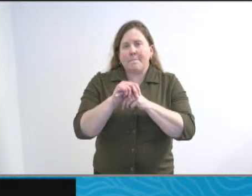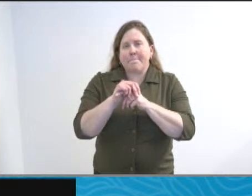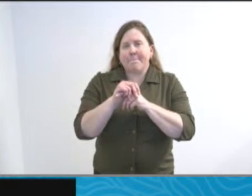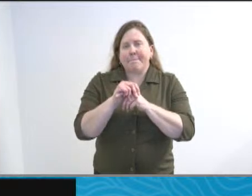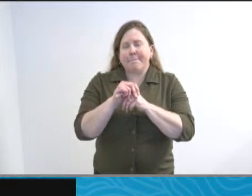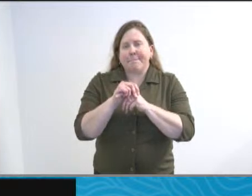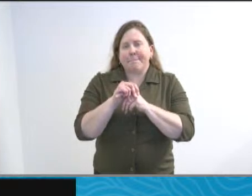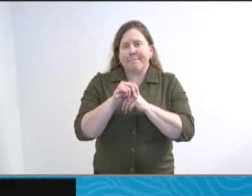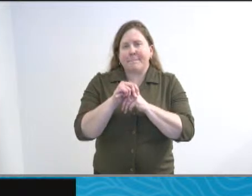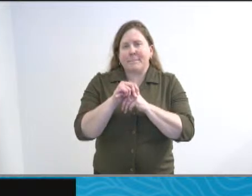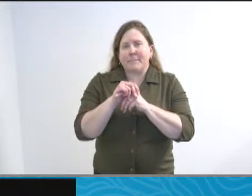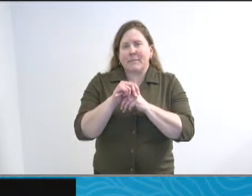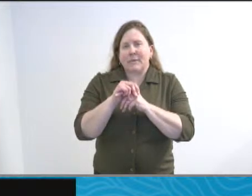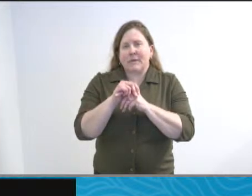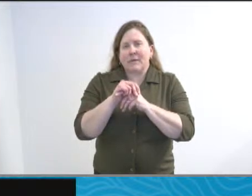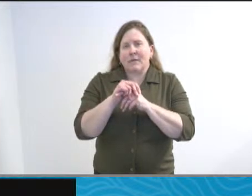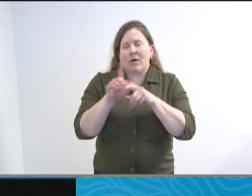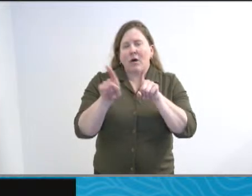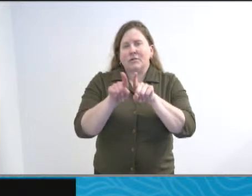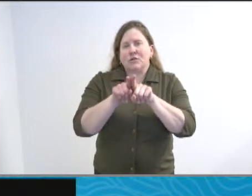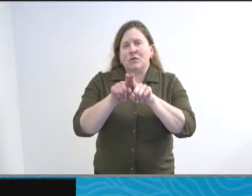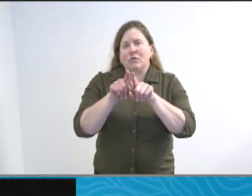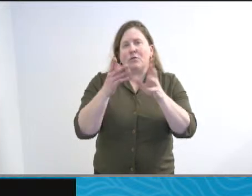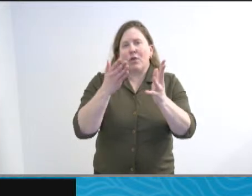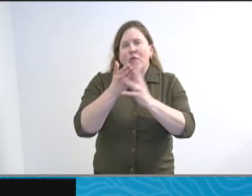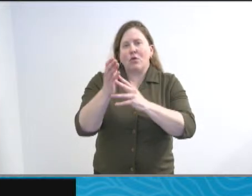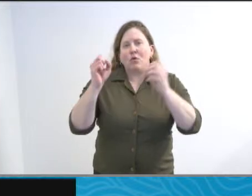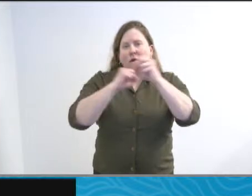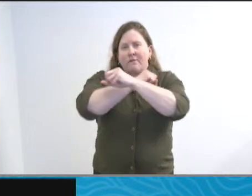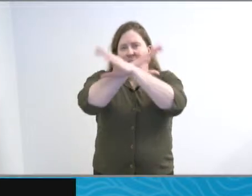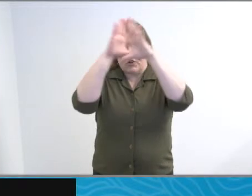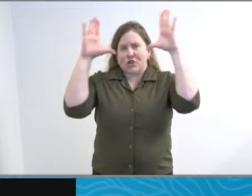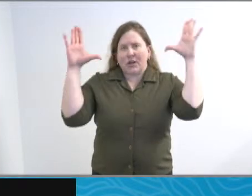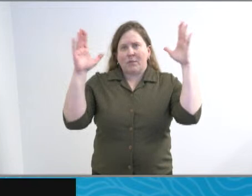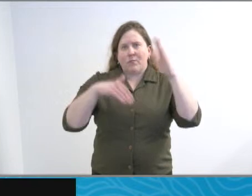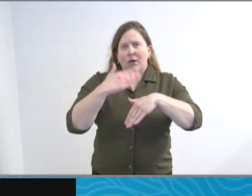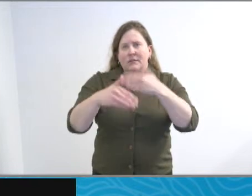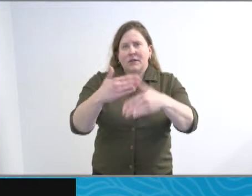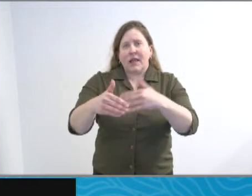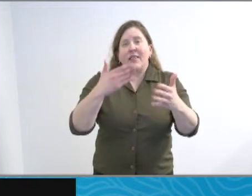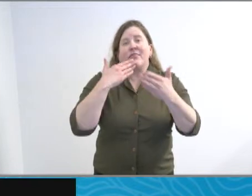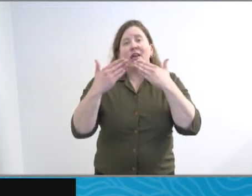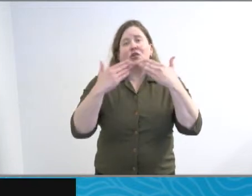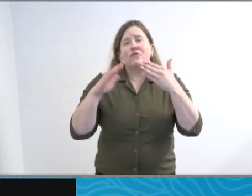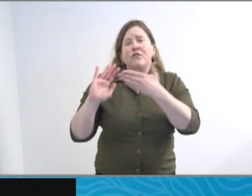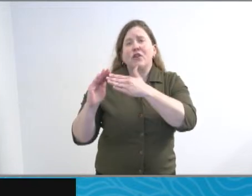but also through our visioning process. And we just wanna say thank you to our community that came out to the many opportunities